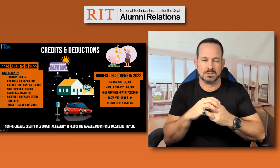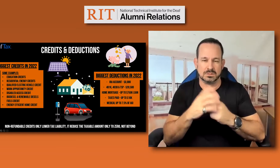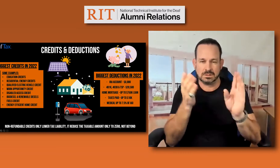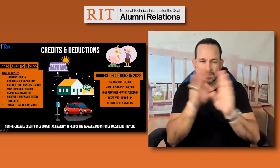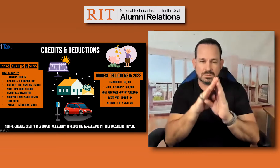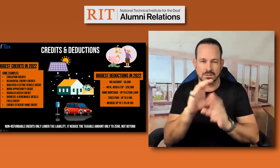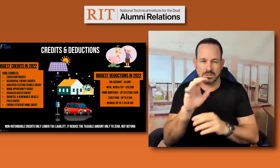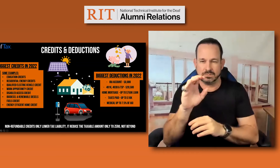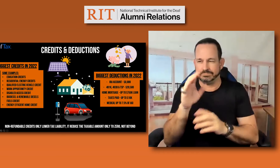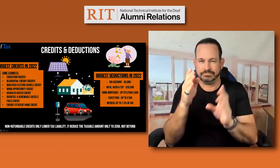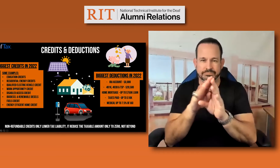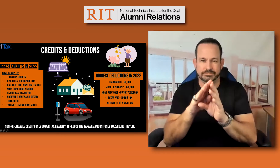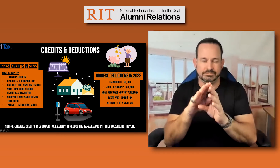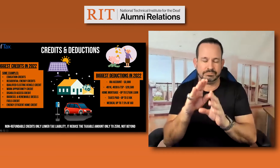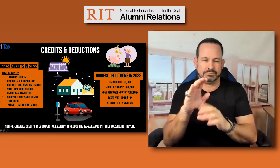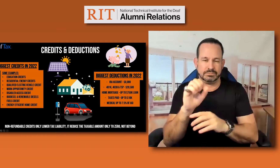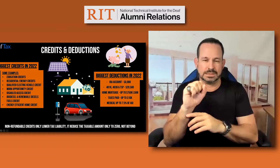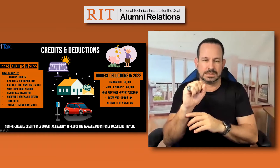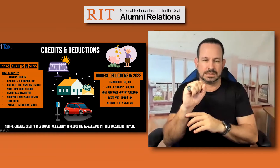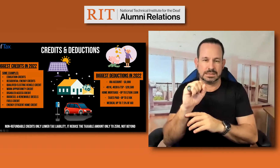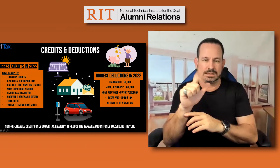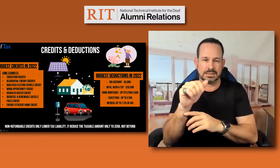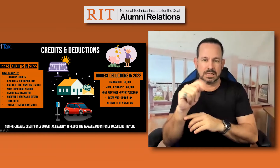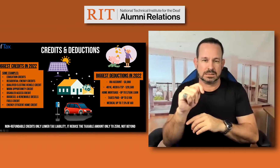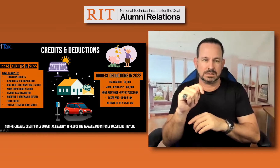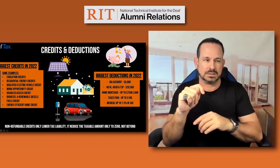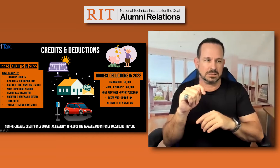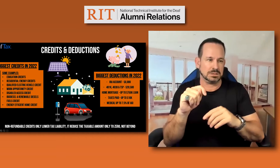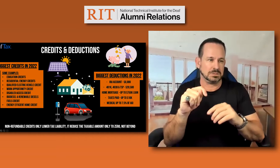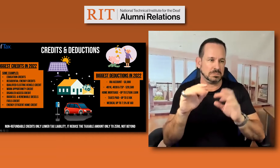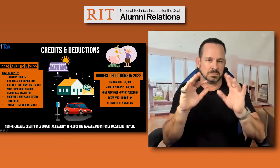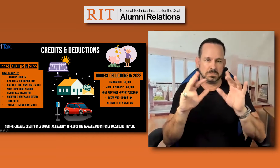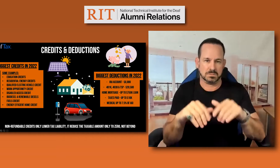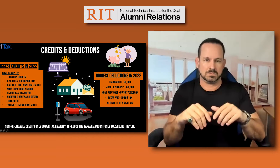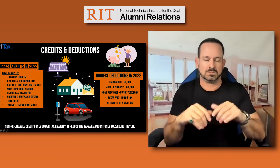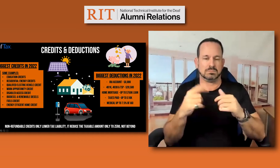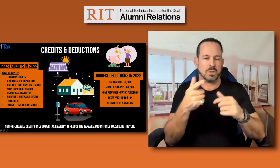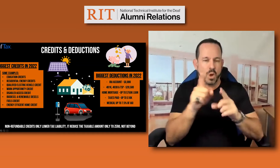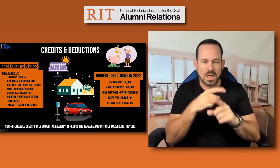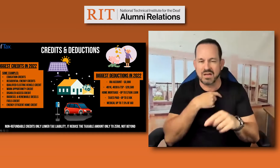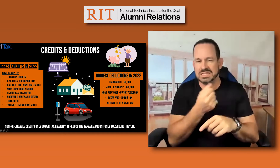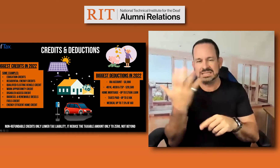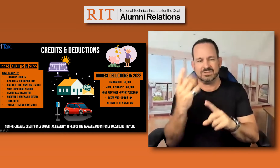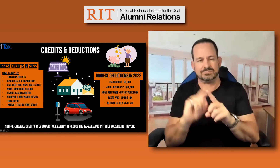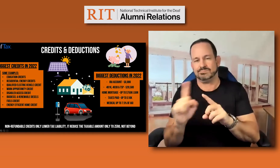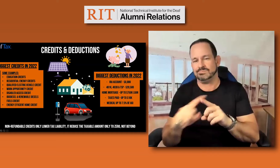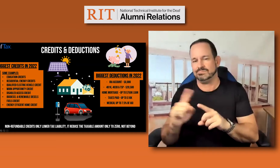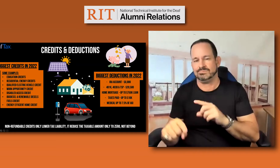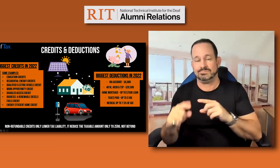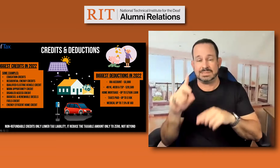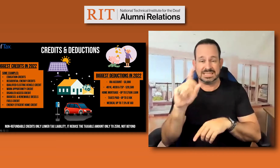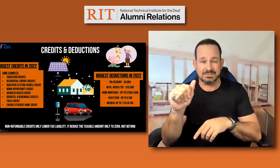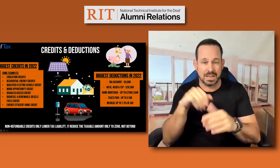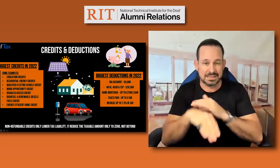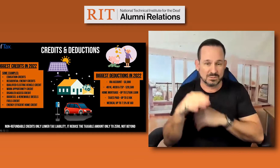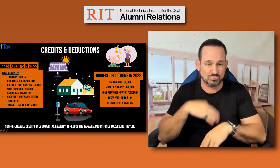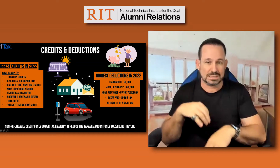Also, the...solar and wind, energy-efficient technologies,